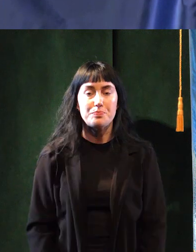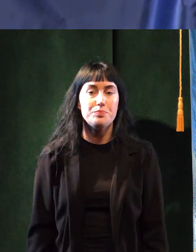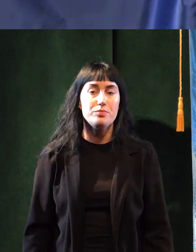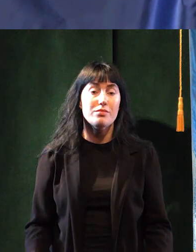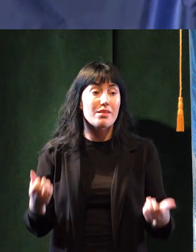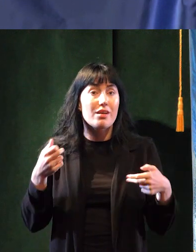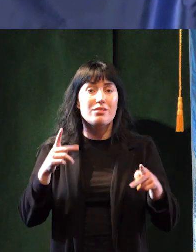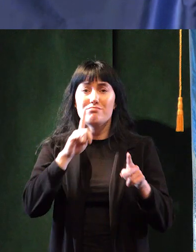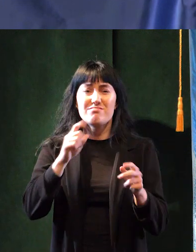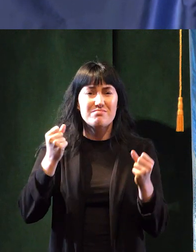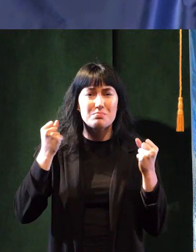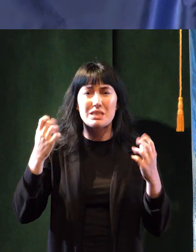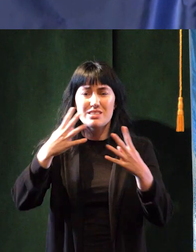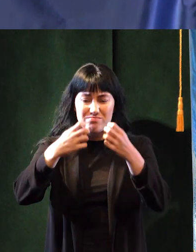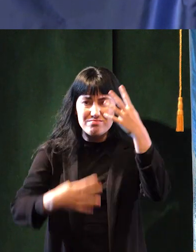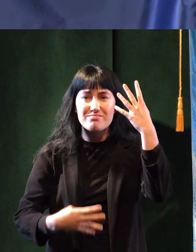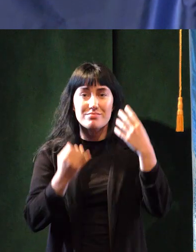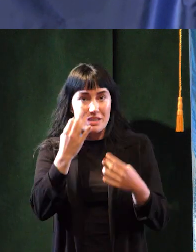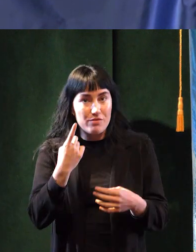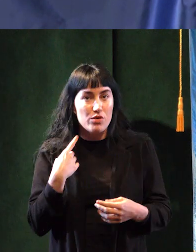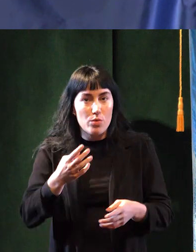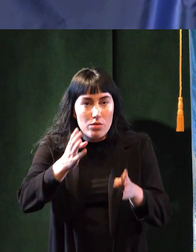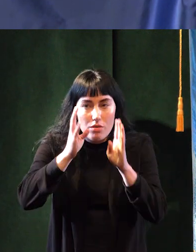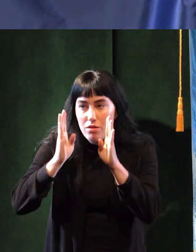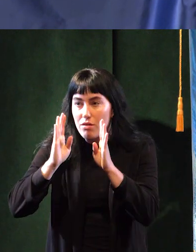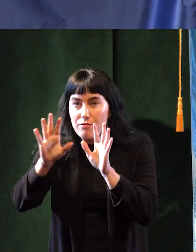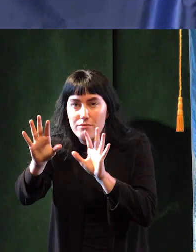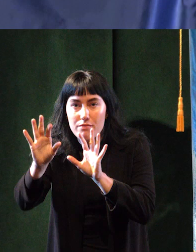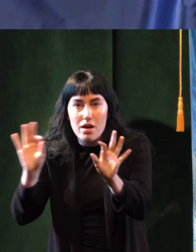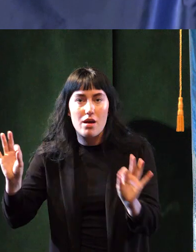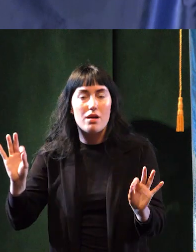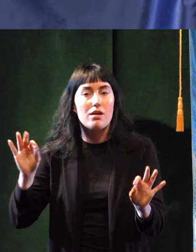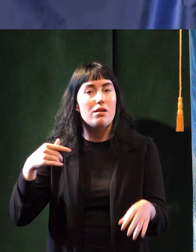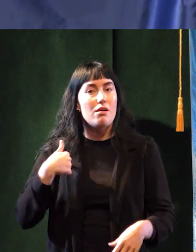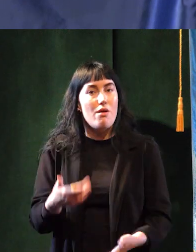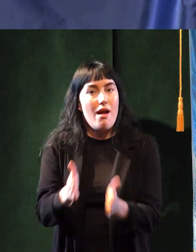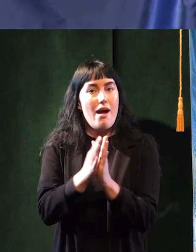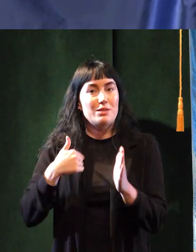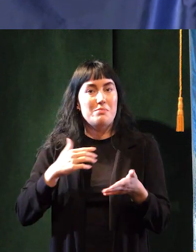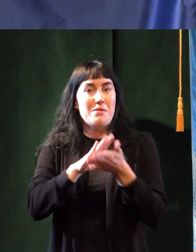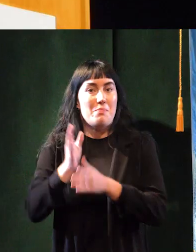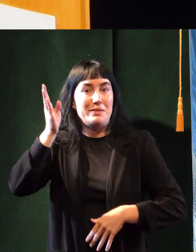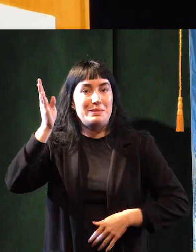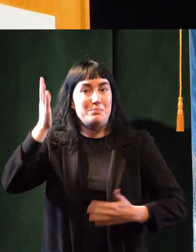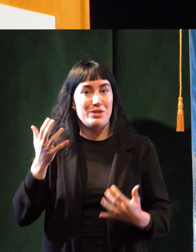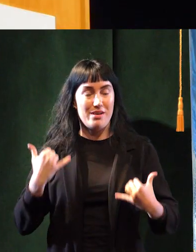them the opportunities are abundant if one only listens when I was asked to be